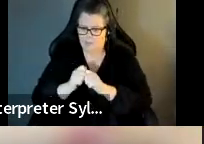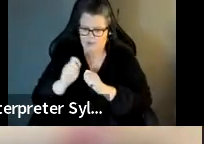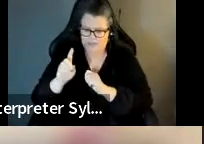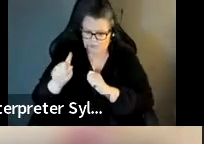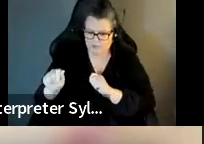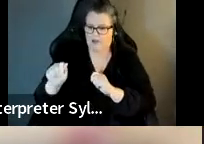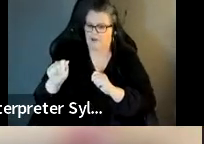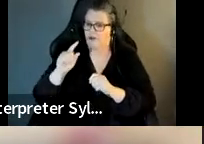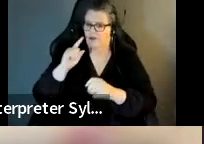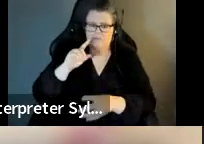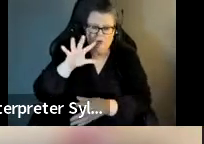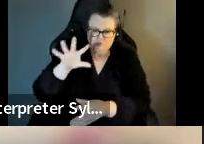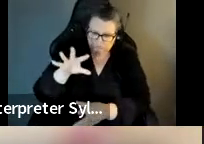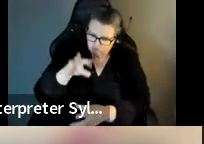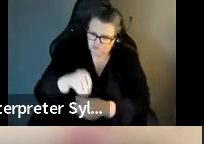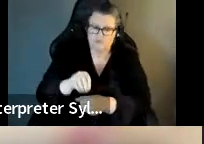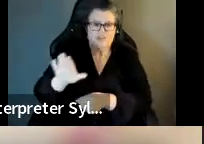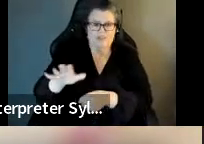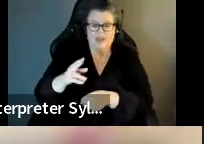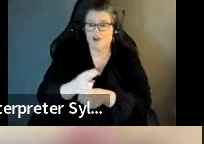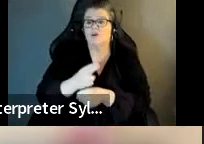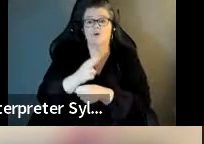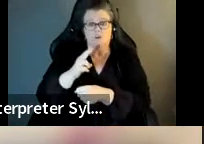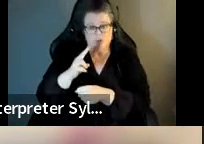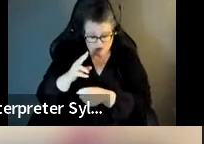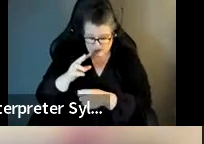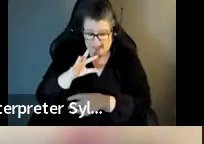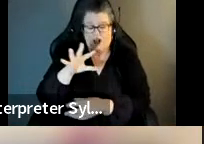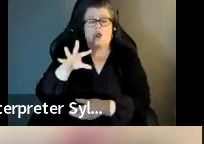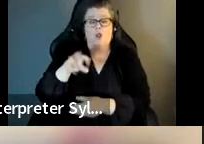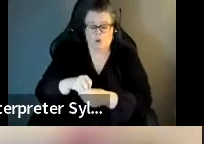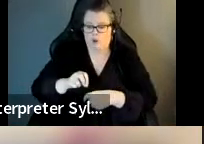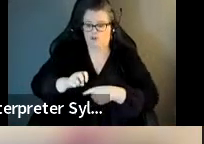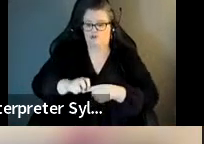This includes considerations such as patient transfer, patient support, ergonomic effectiveness